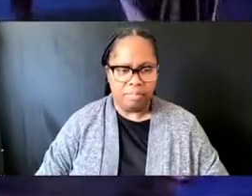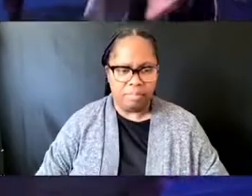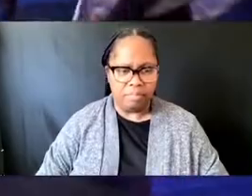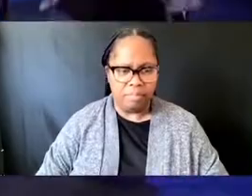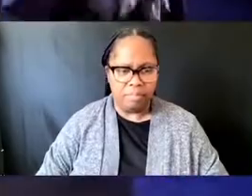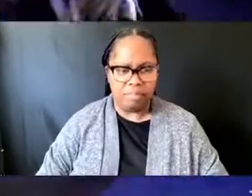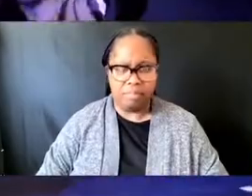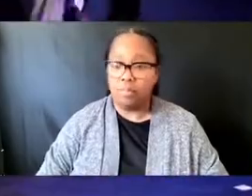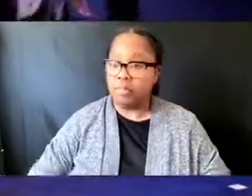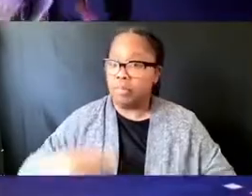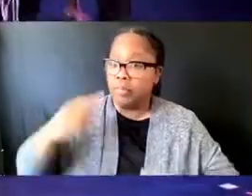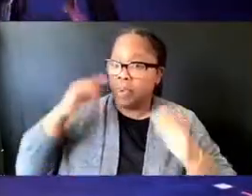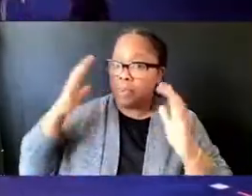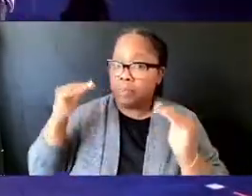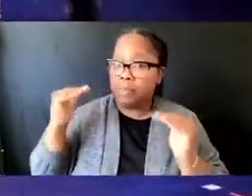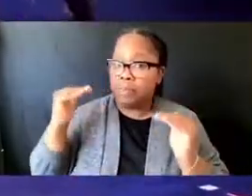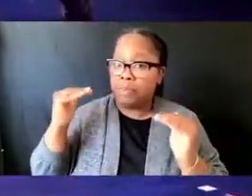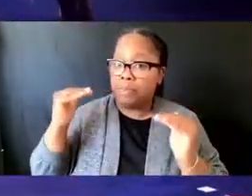Hope is a discipline.